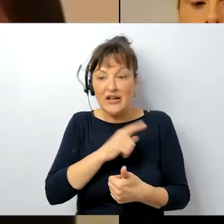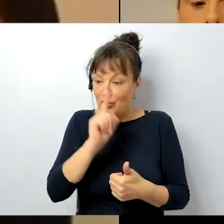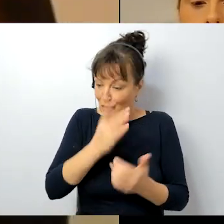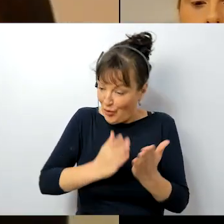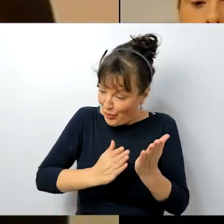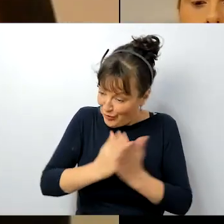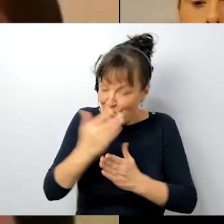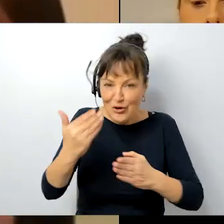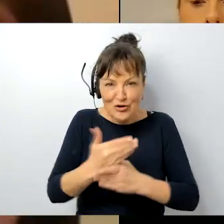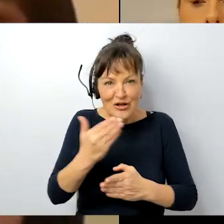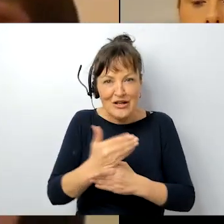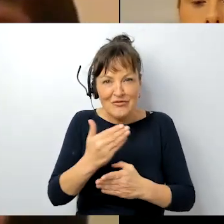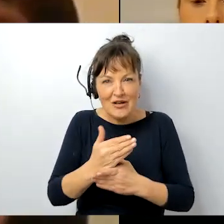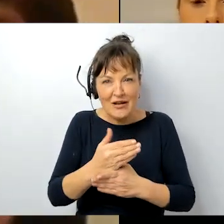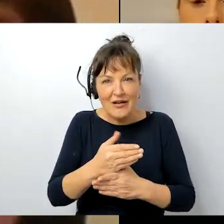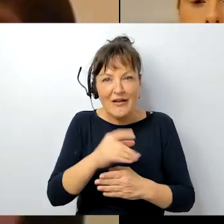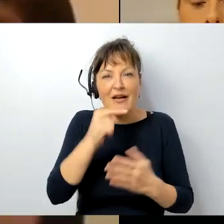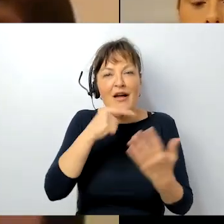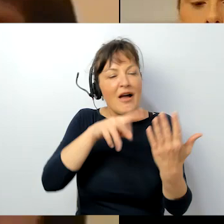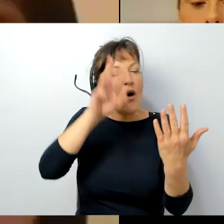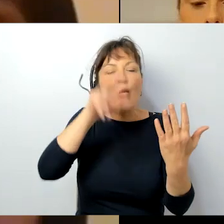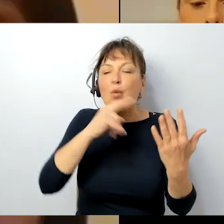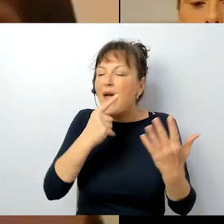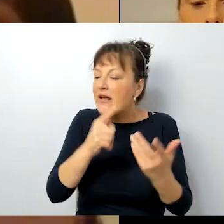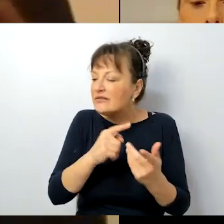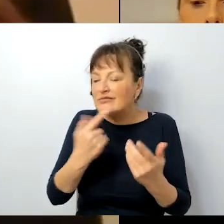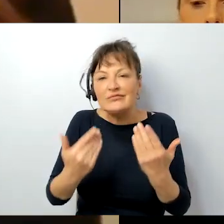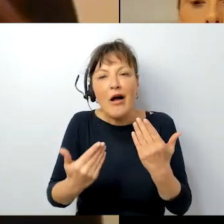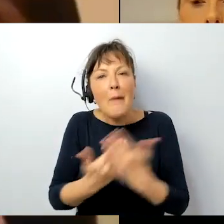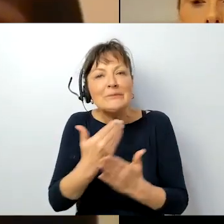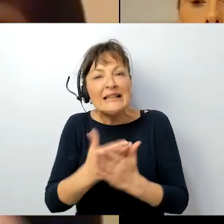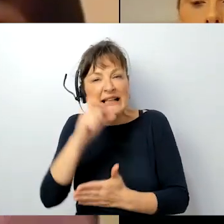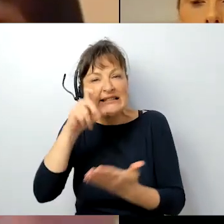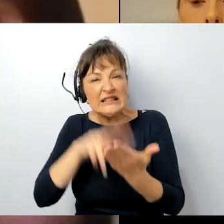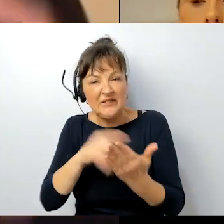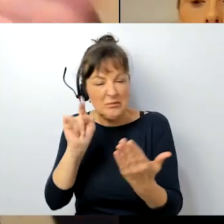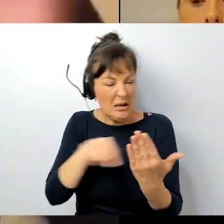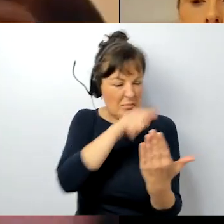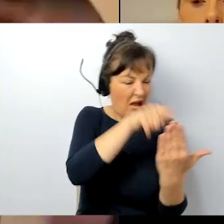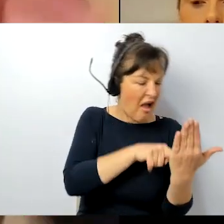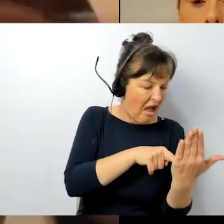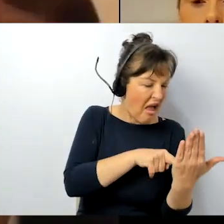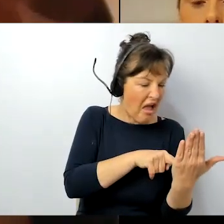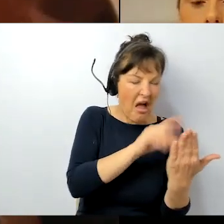enough to put in there, as you go through your career and for your life you start to remove the